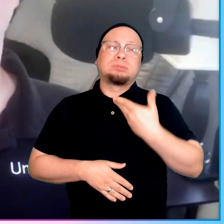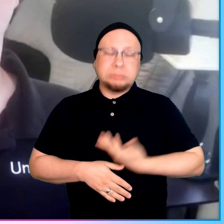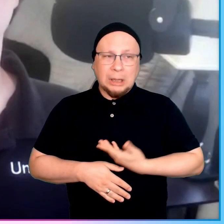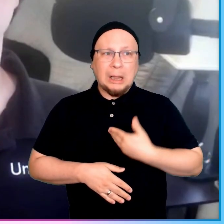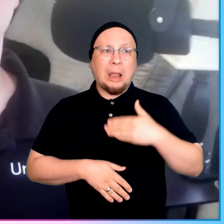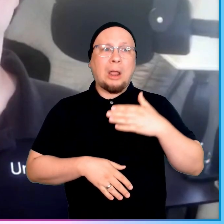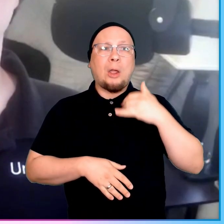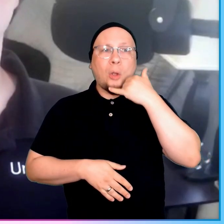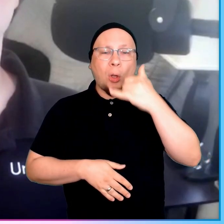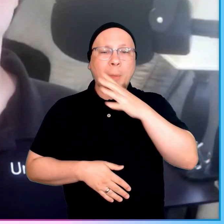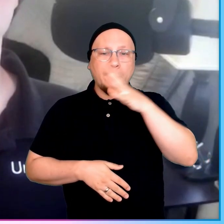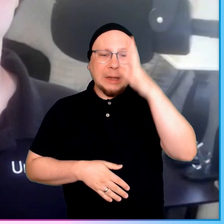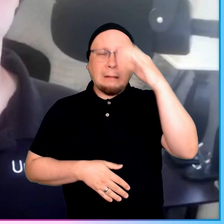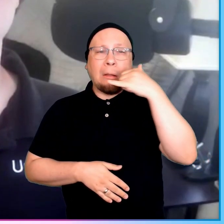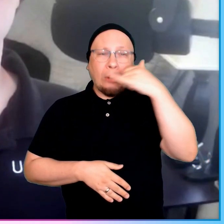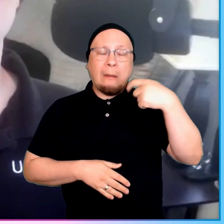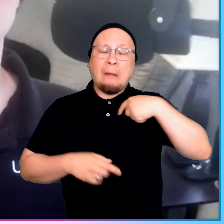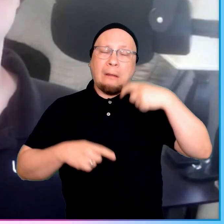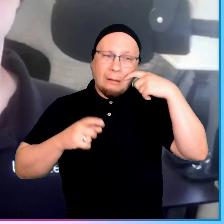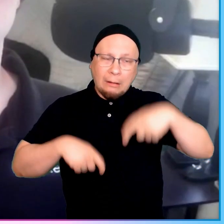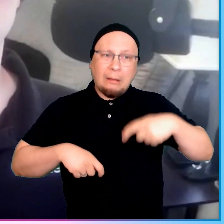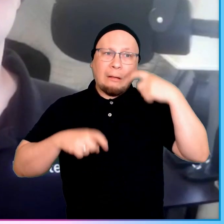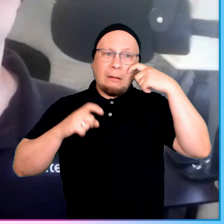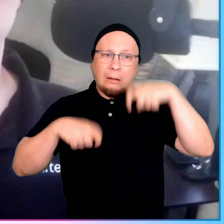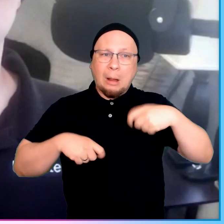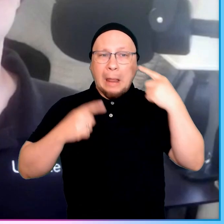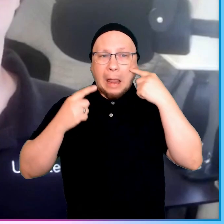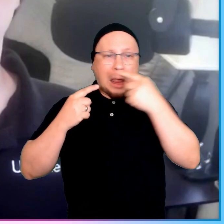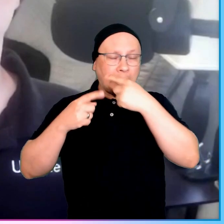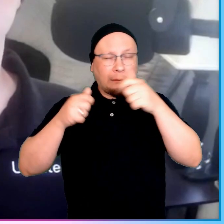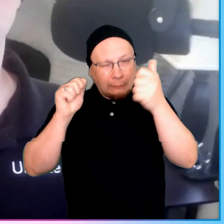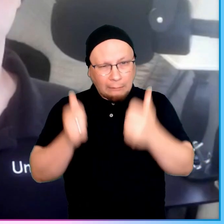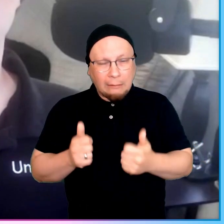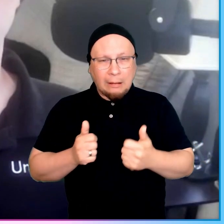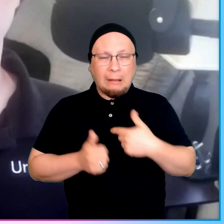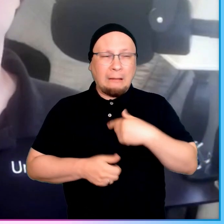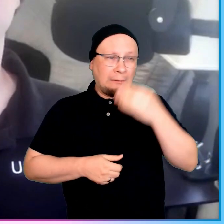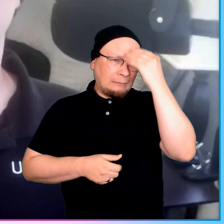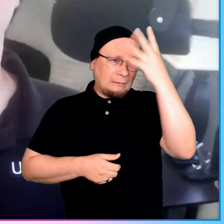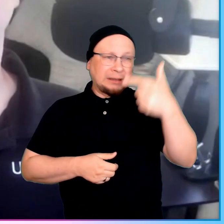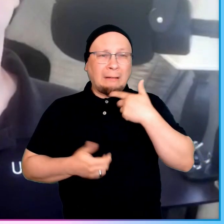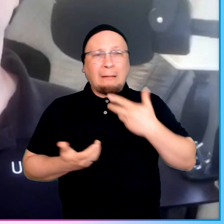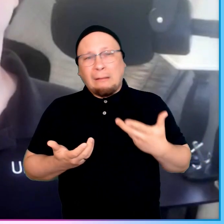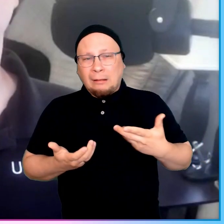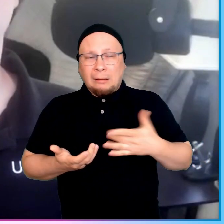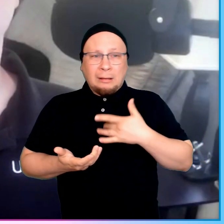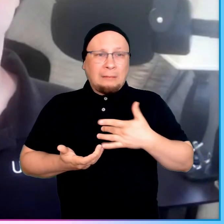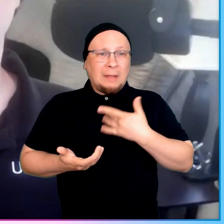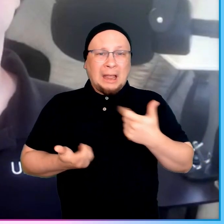crying to them on the phone, and just telling them “Hey, I think I have to give up on gaming.